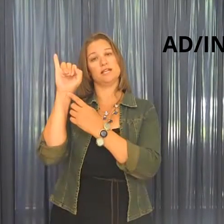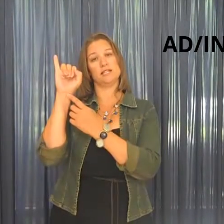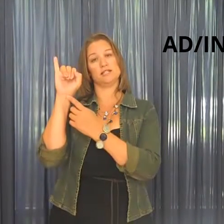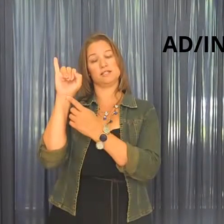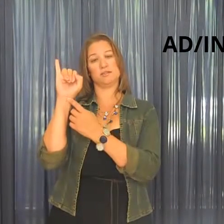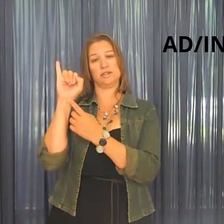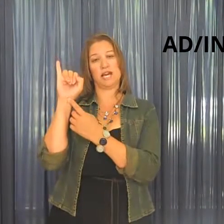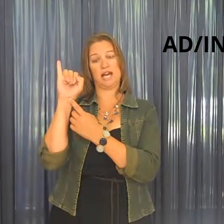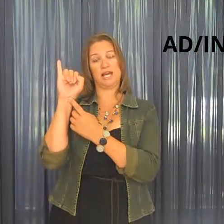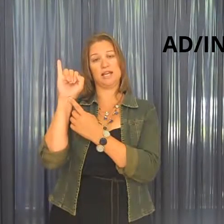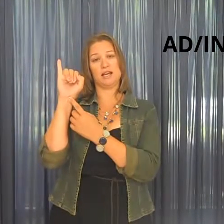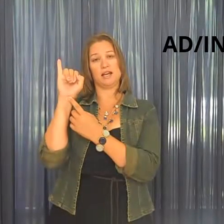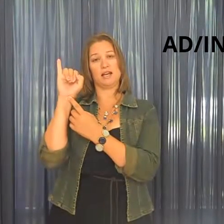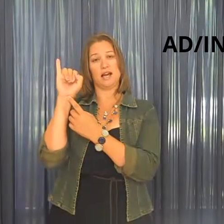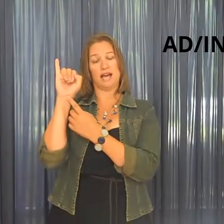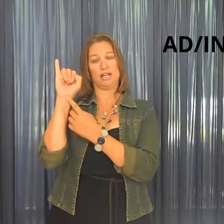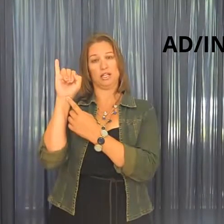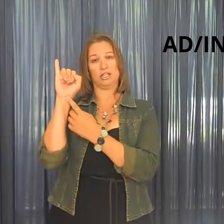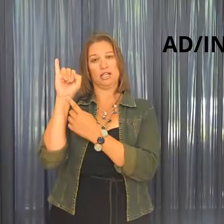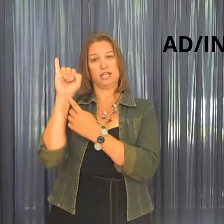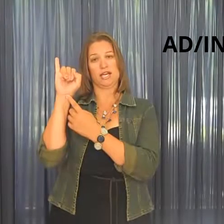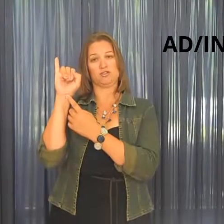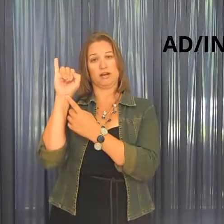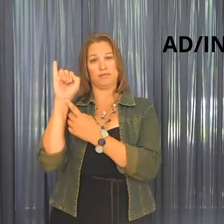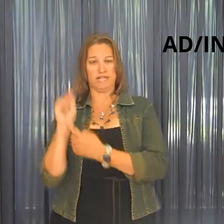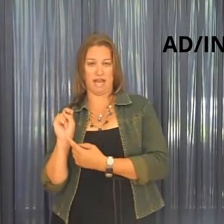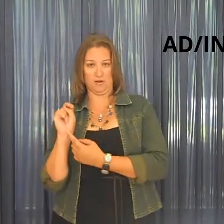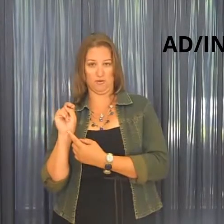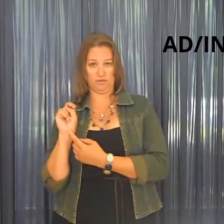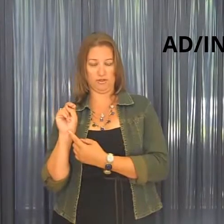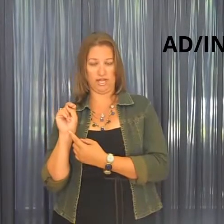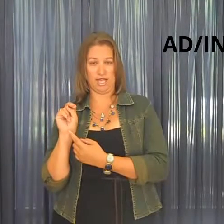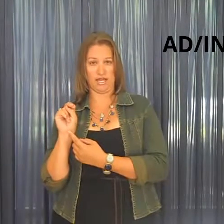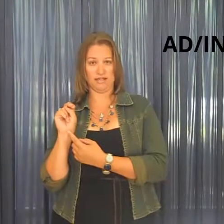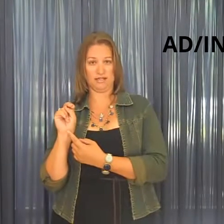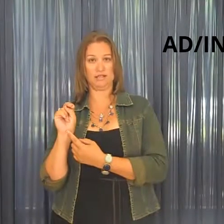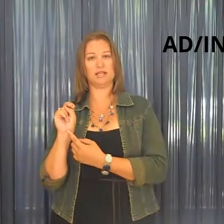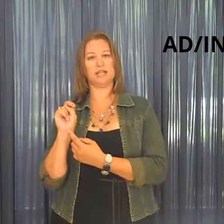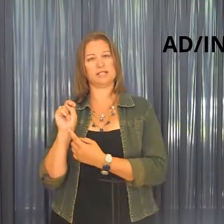I tend to start with the "I" higher, and drop down for the "N". It simply makes it